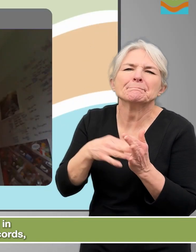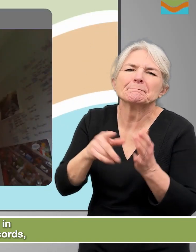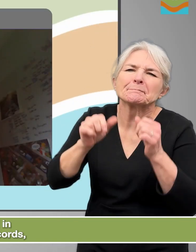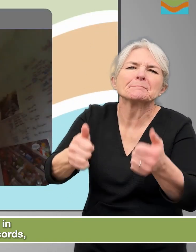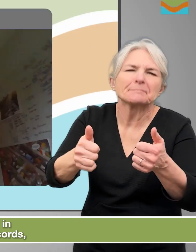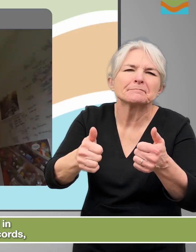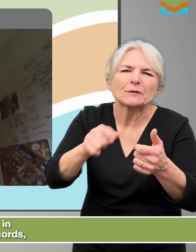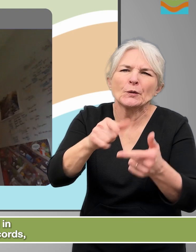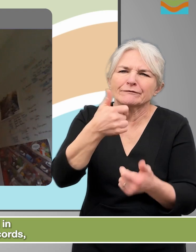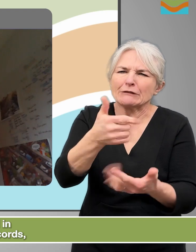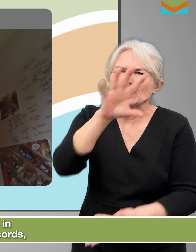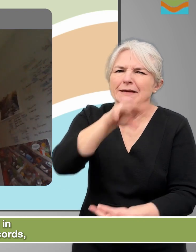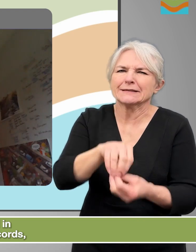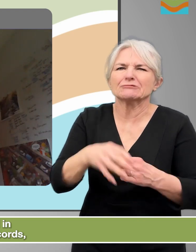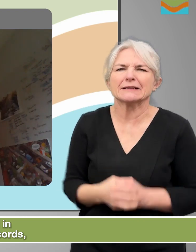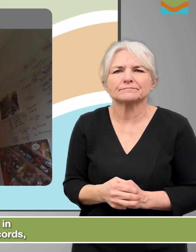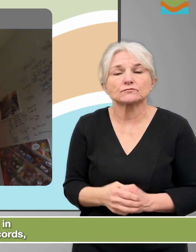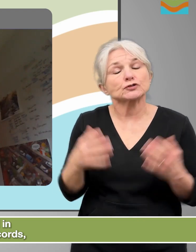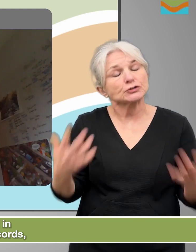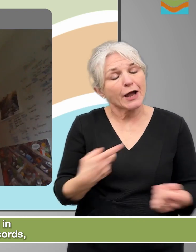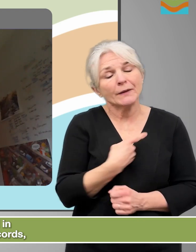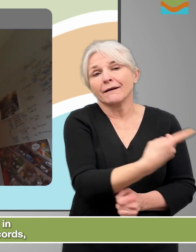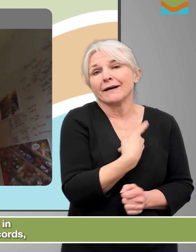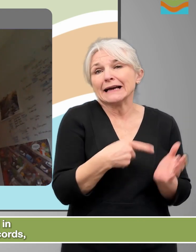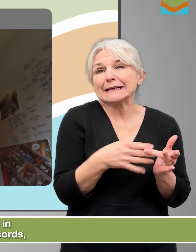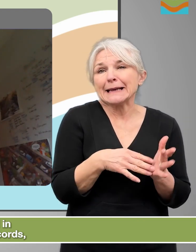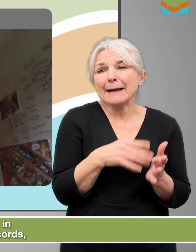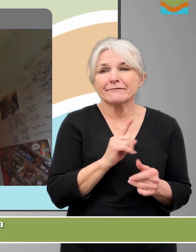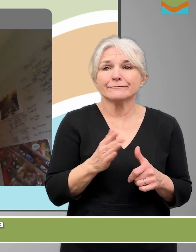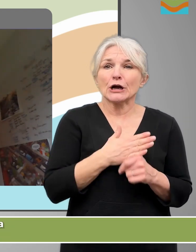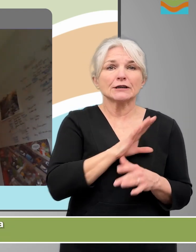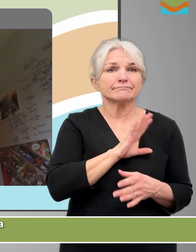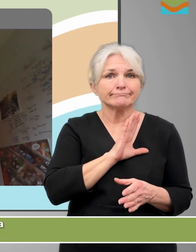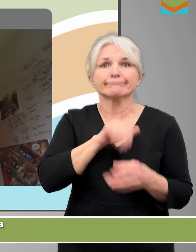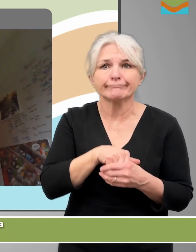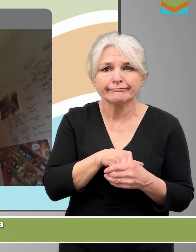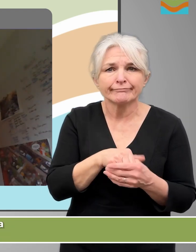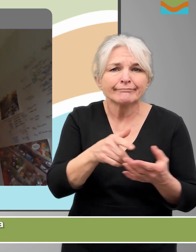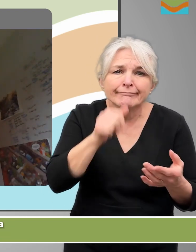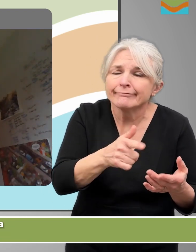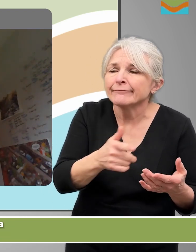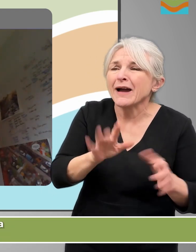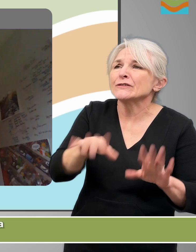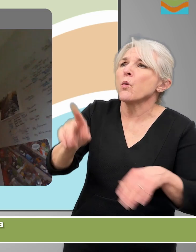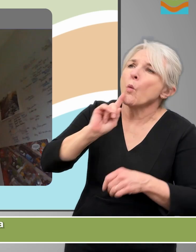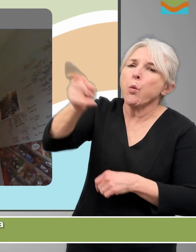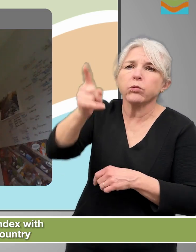people would have to call in and order some borehole records, which were then sent via fax or in an envelope.